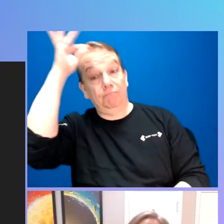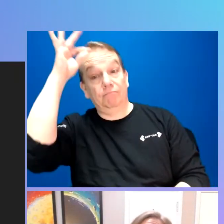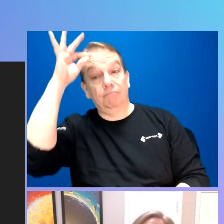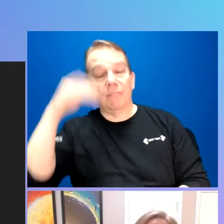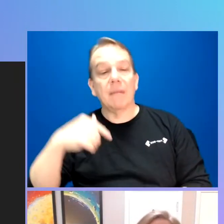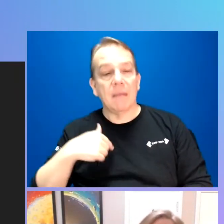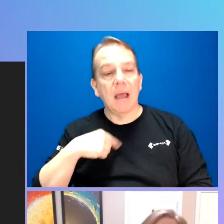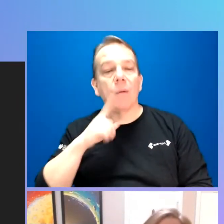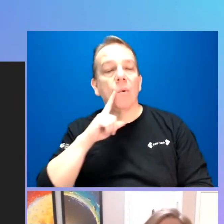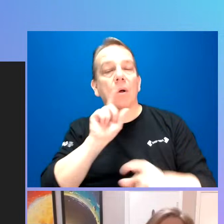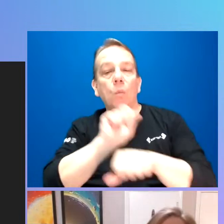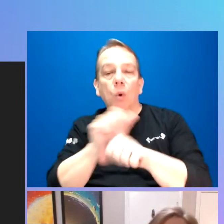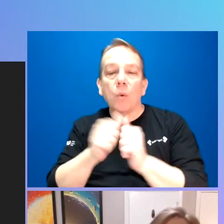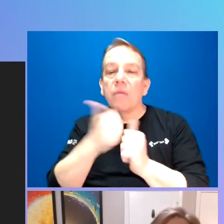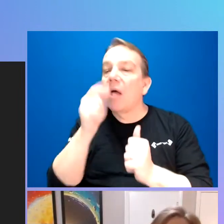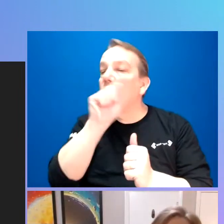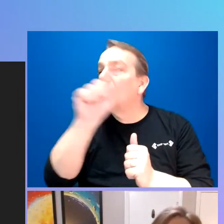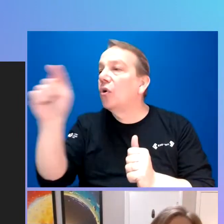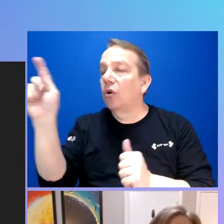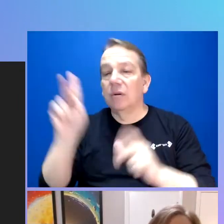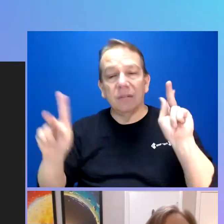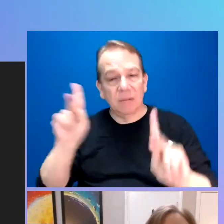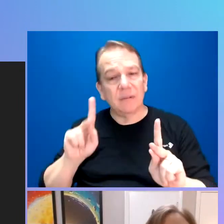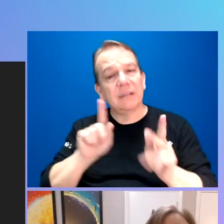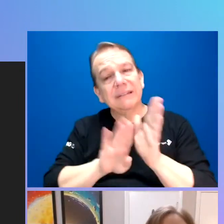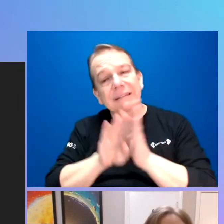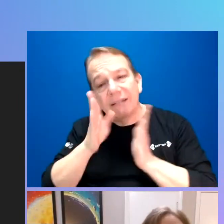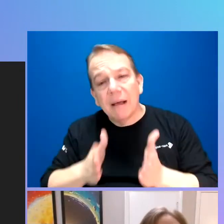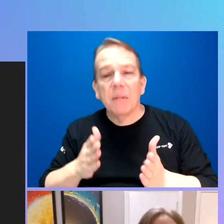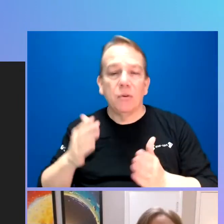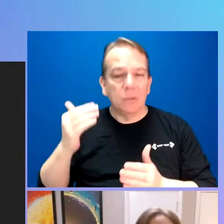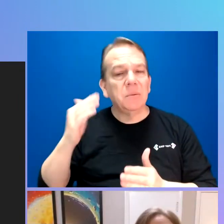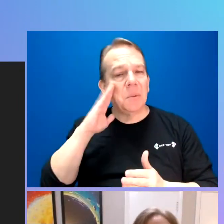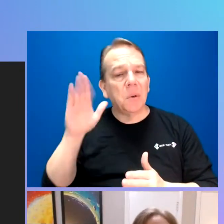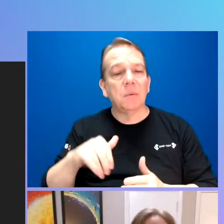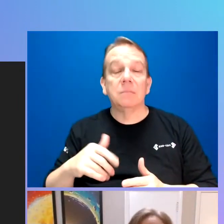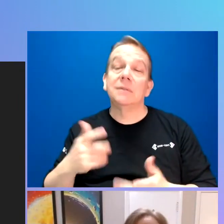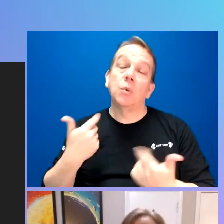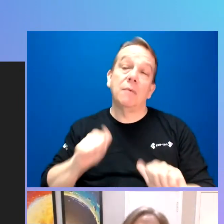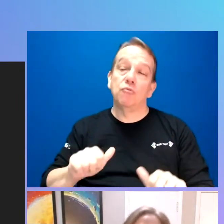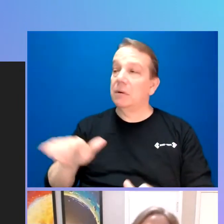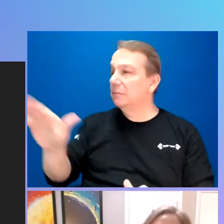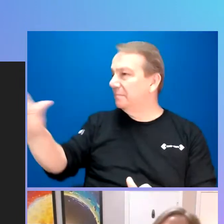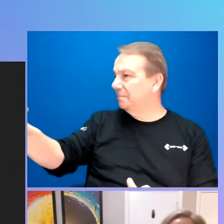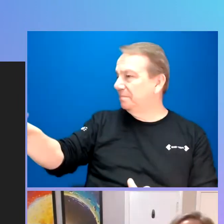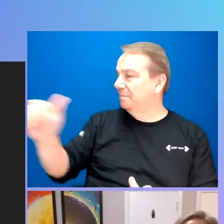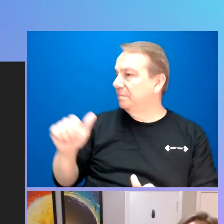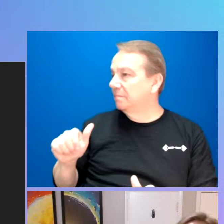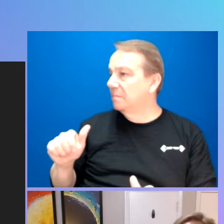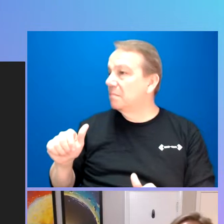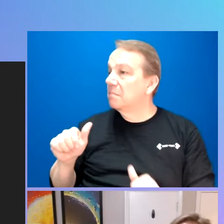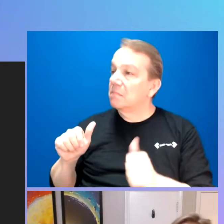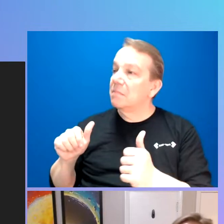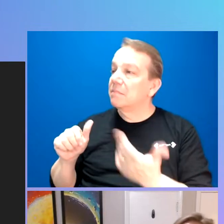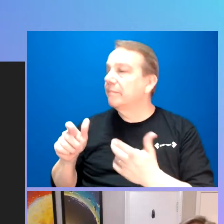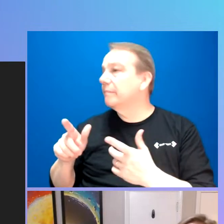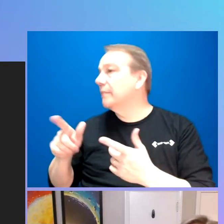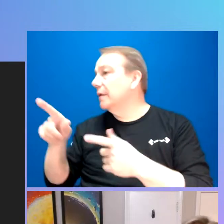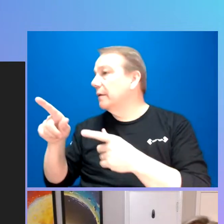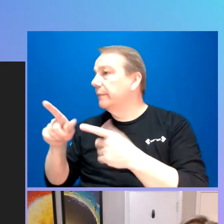collaborate with others to find out. Our conversation might go something like this. I asked my